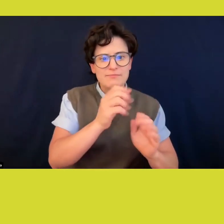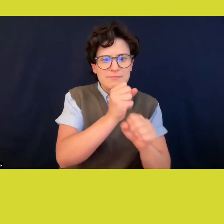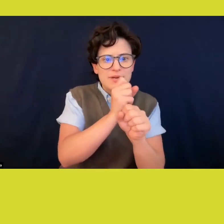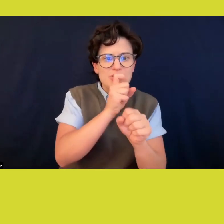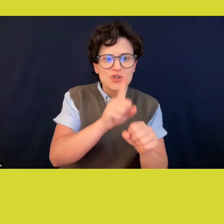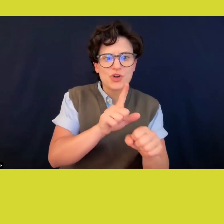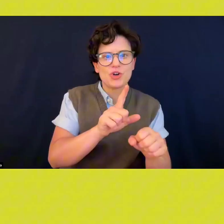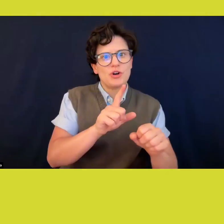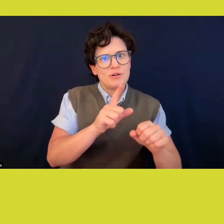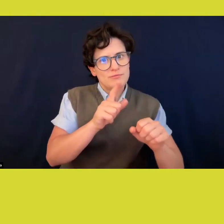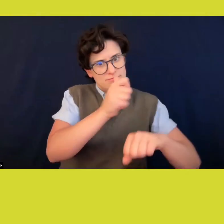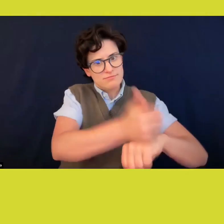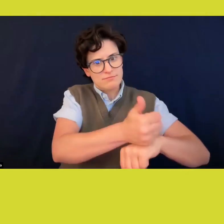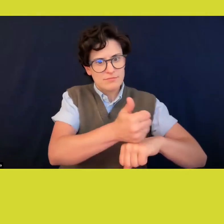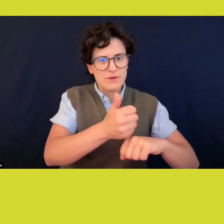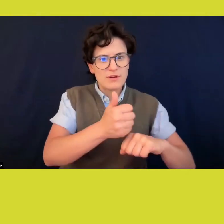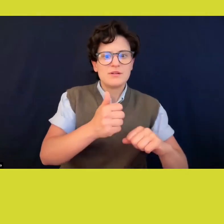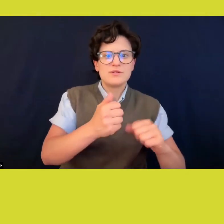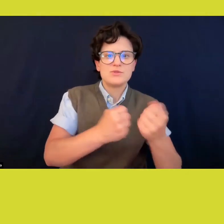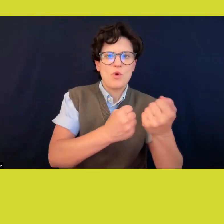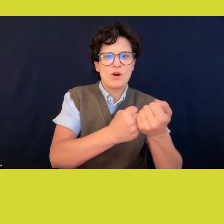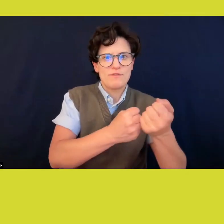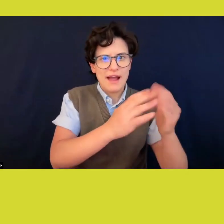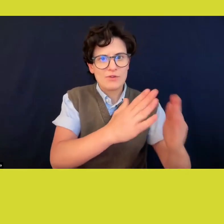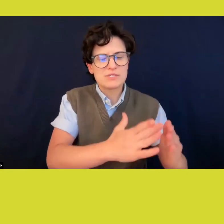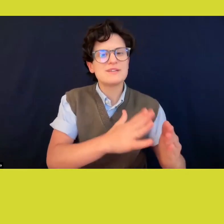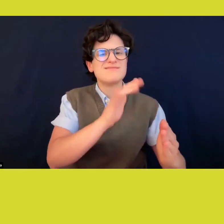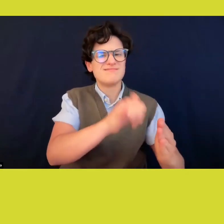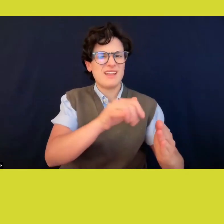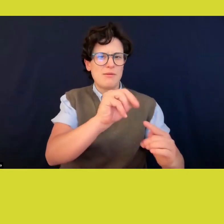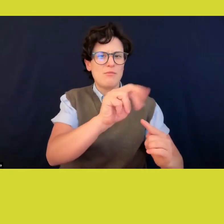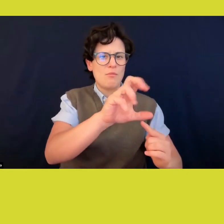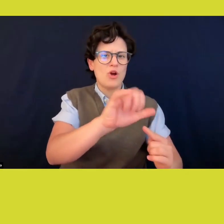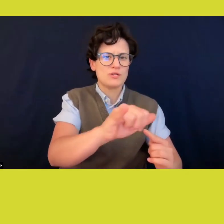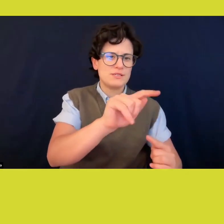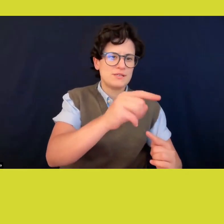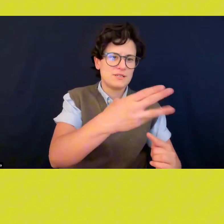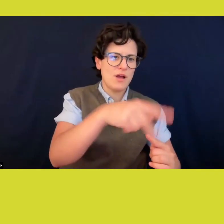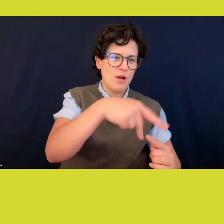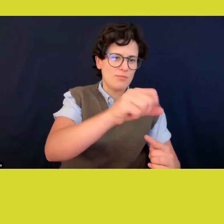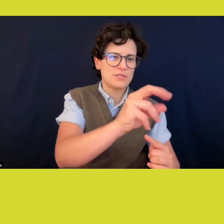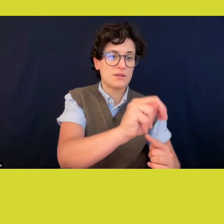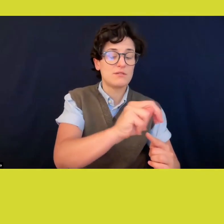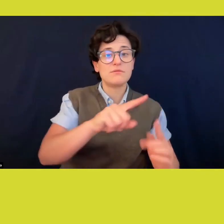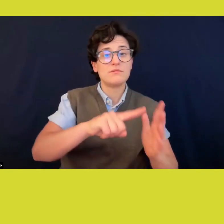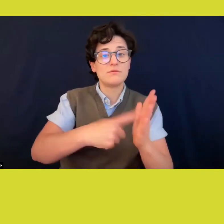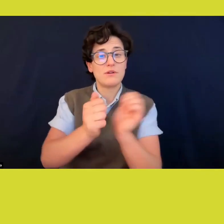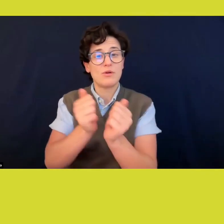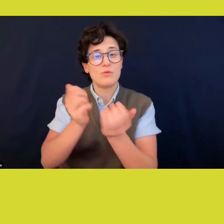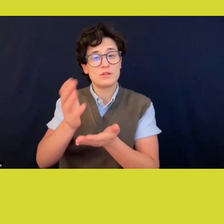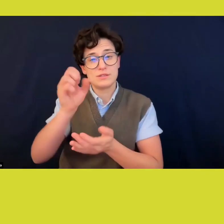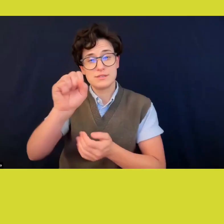So why don't we start with Sam? So Sam, you are the person who